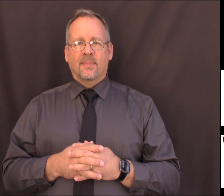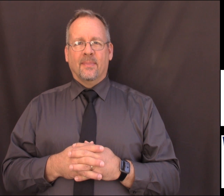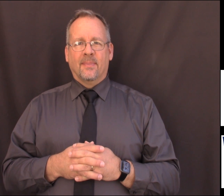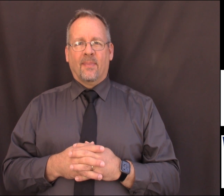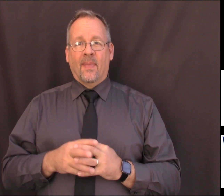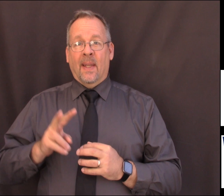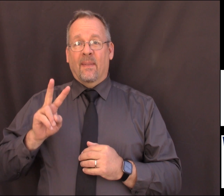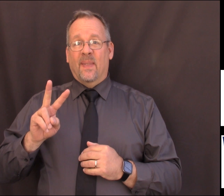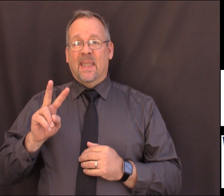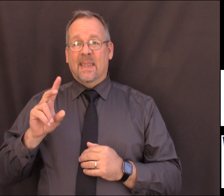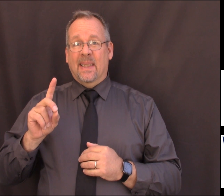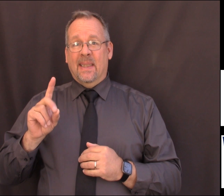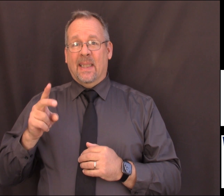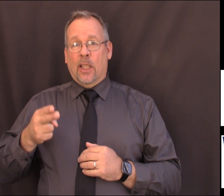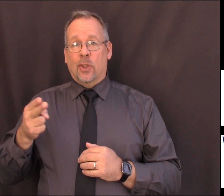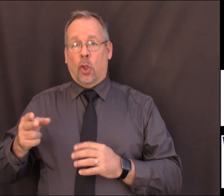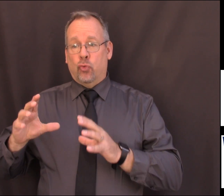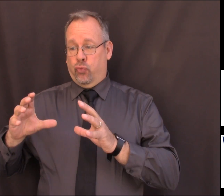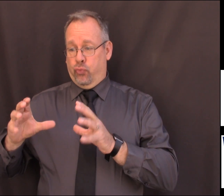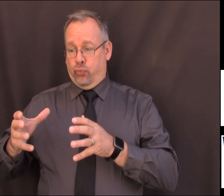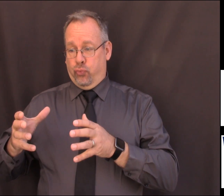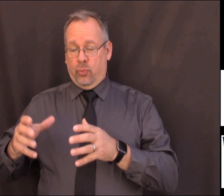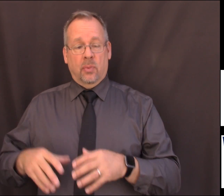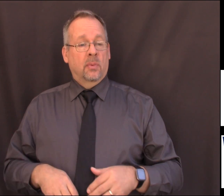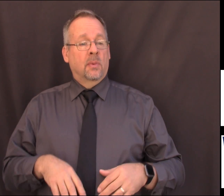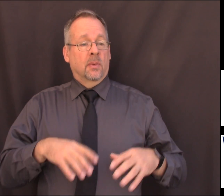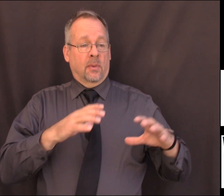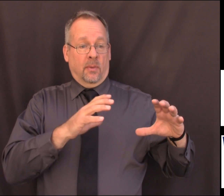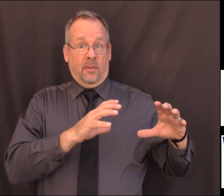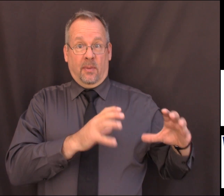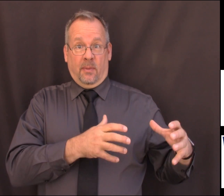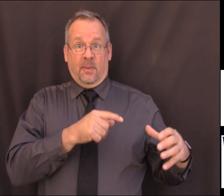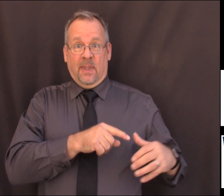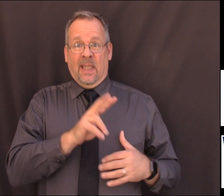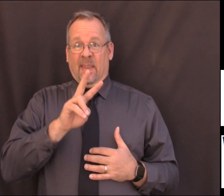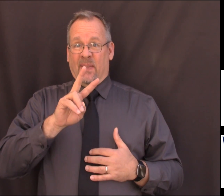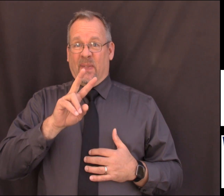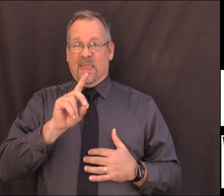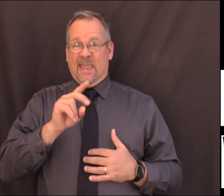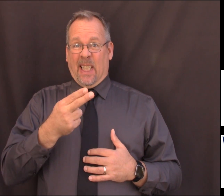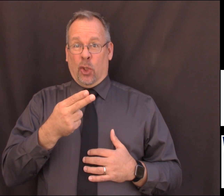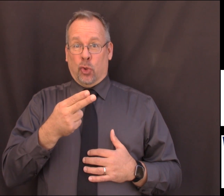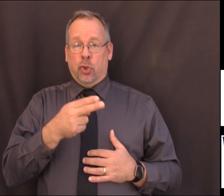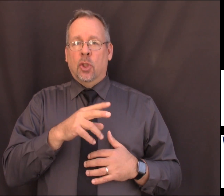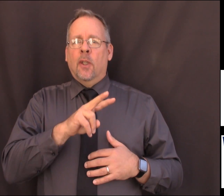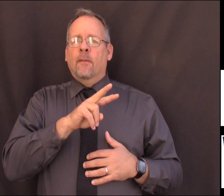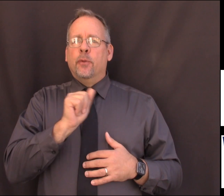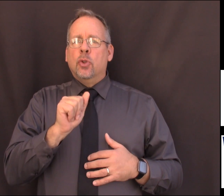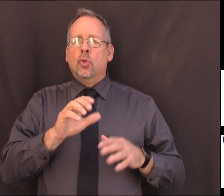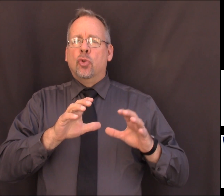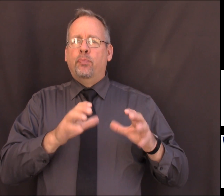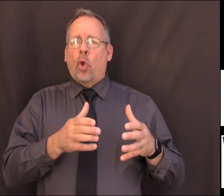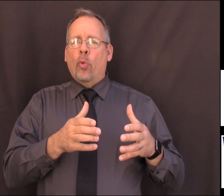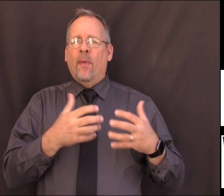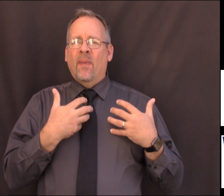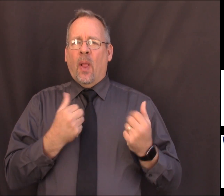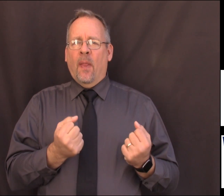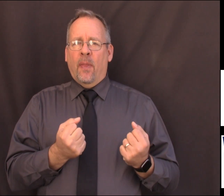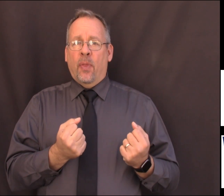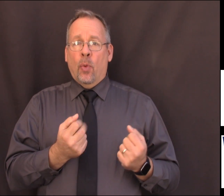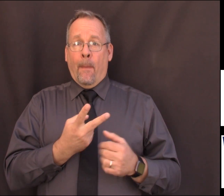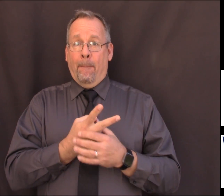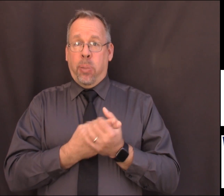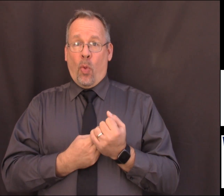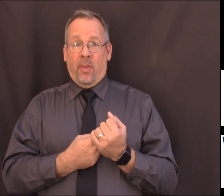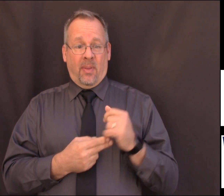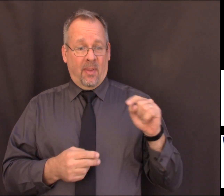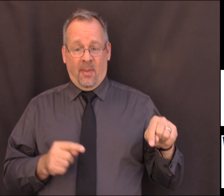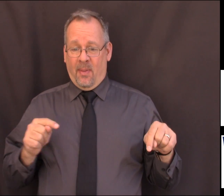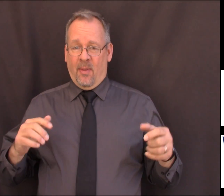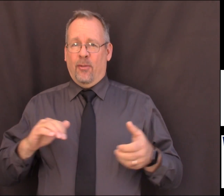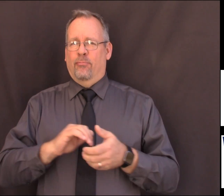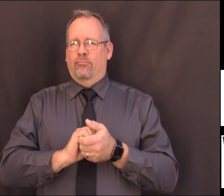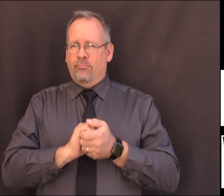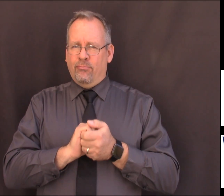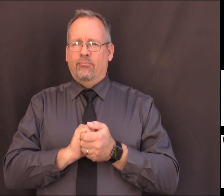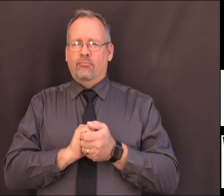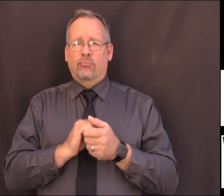The Virginia Department for the Deaf and Hard of Hearing (VDDHH) & the Virginia Department of Health (VDH) partnered